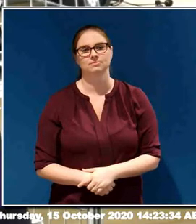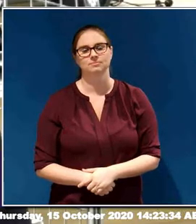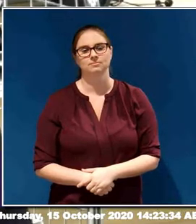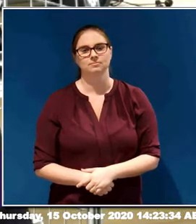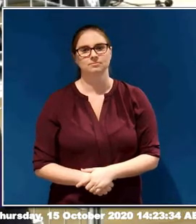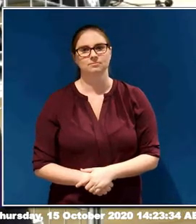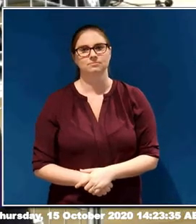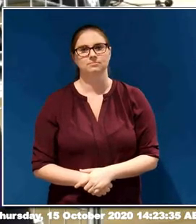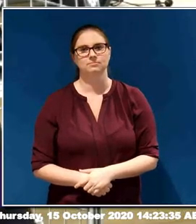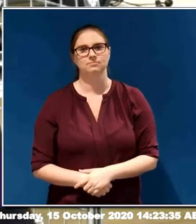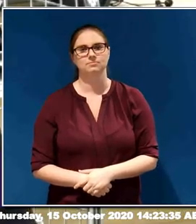OK.